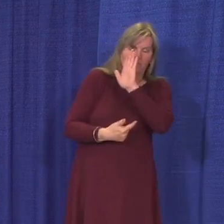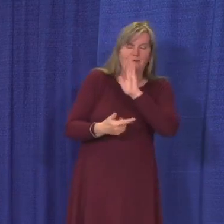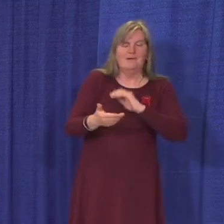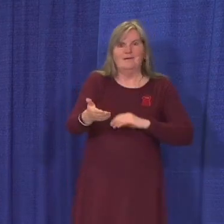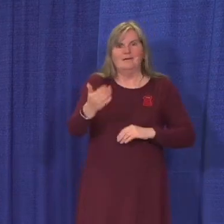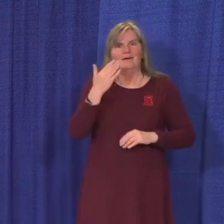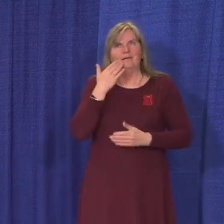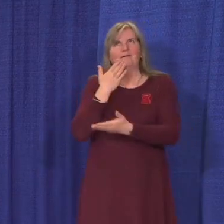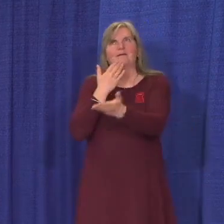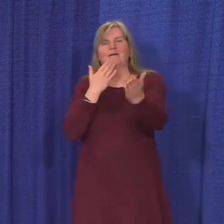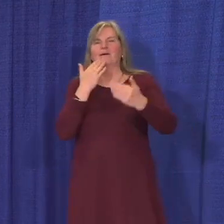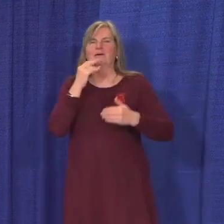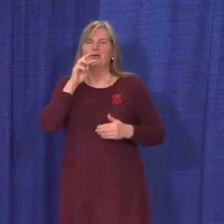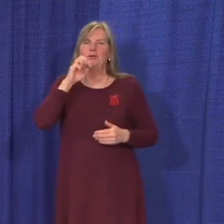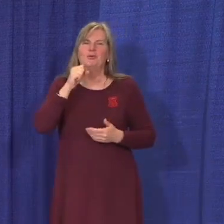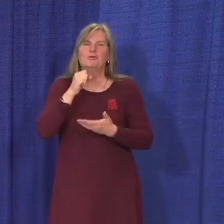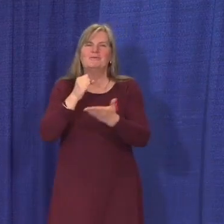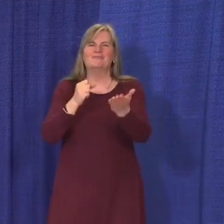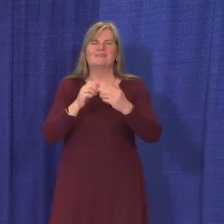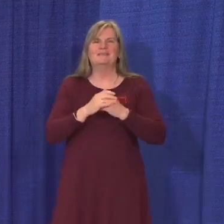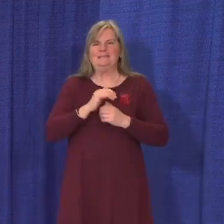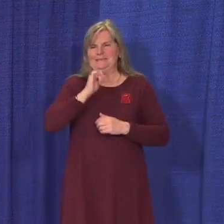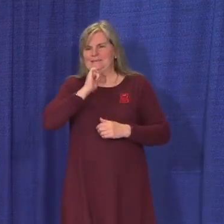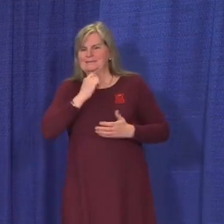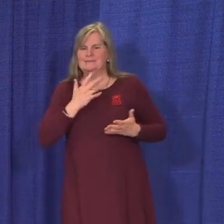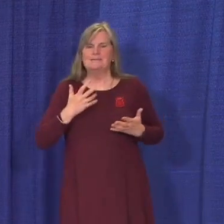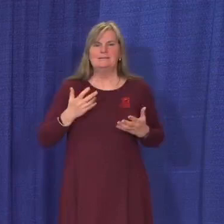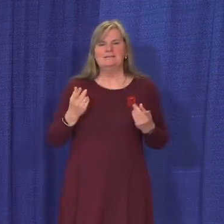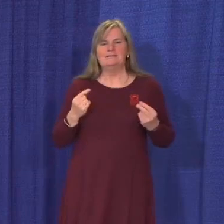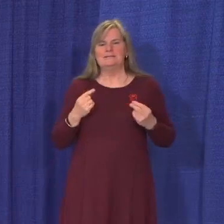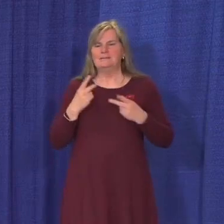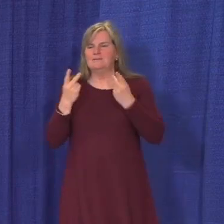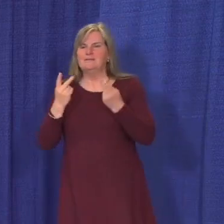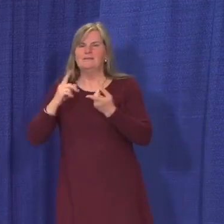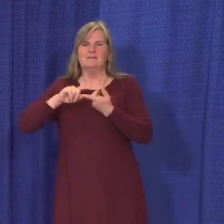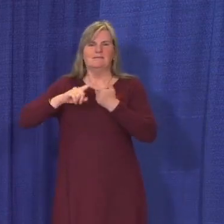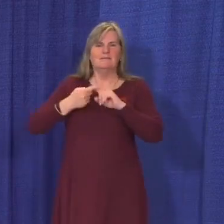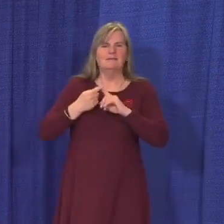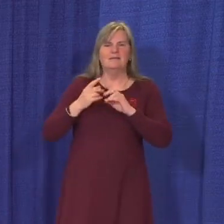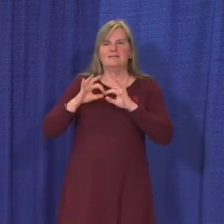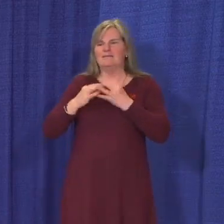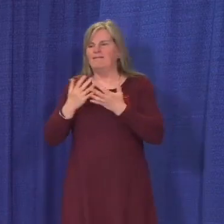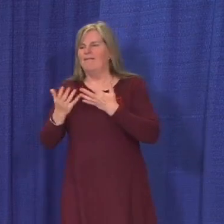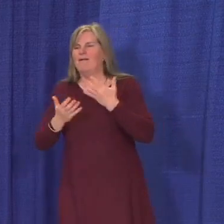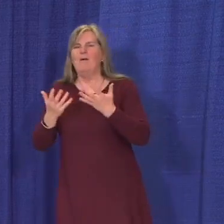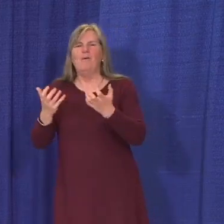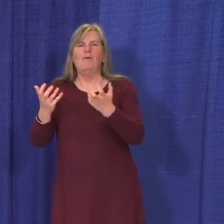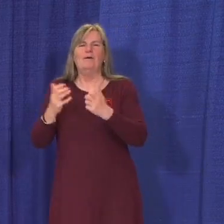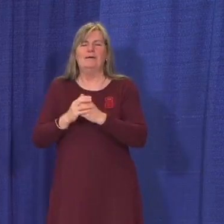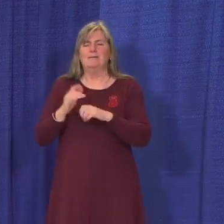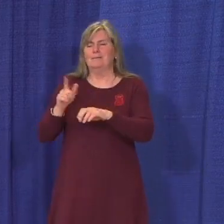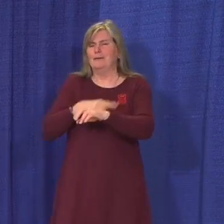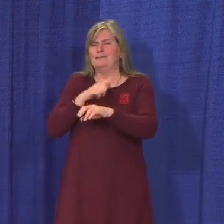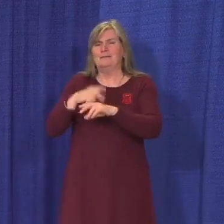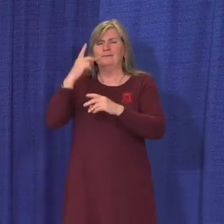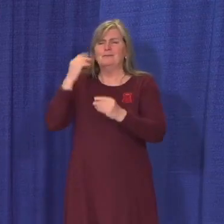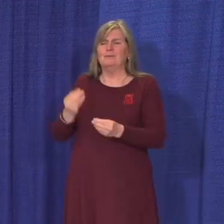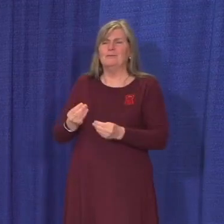be required to self isolate for 14 days upon entry to the Yukon provided their vaccination